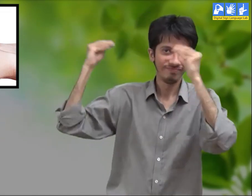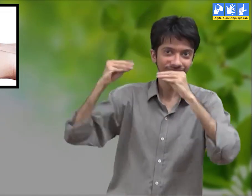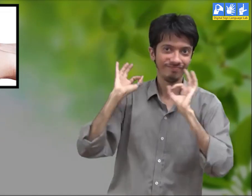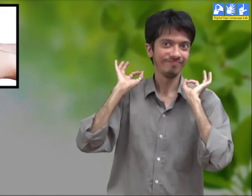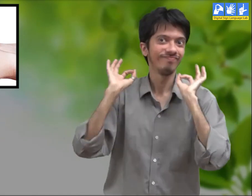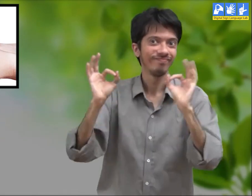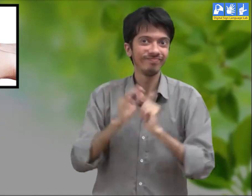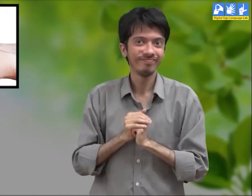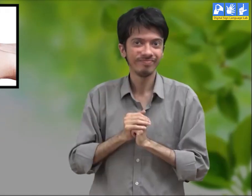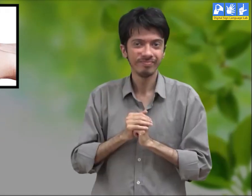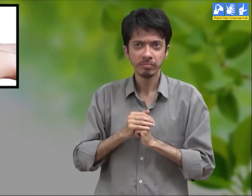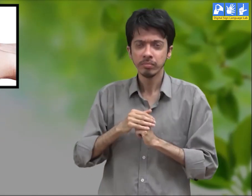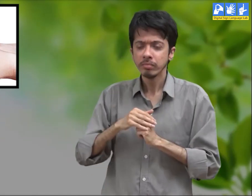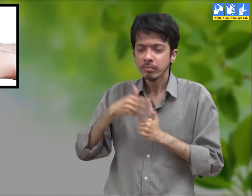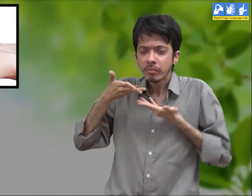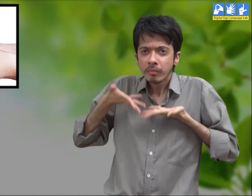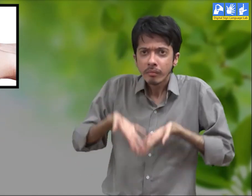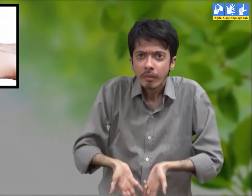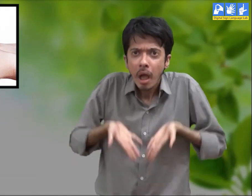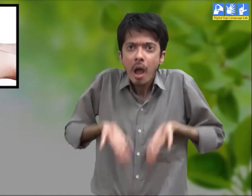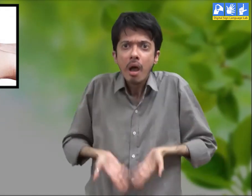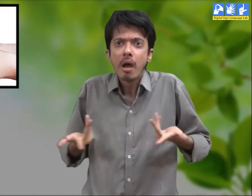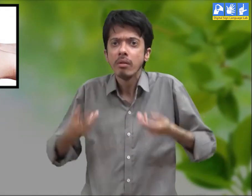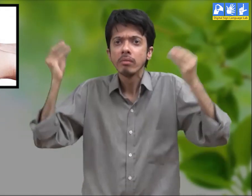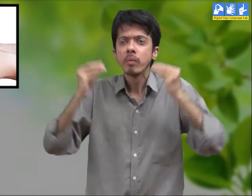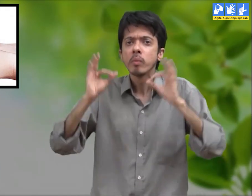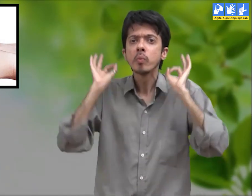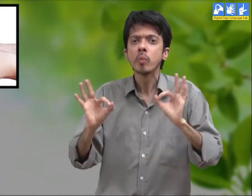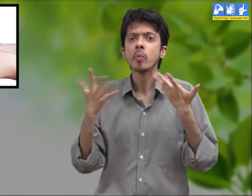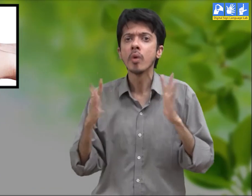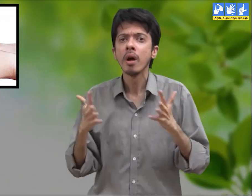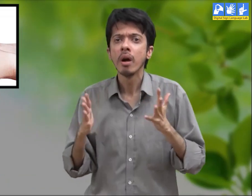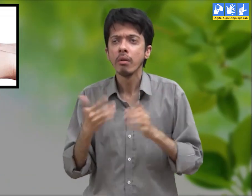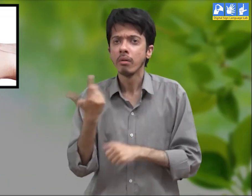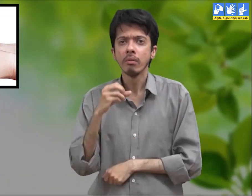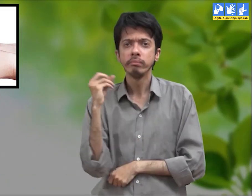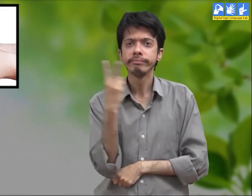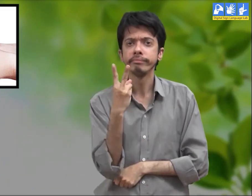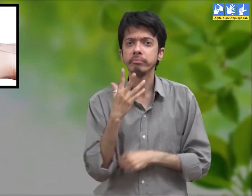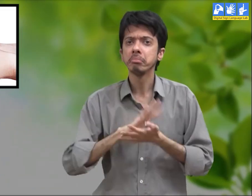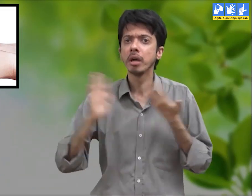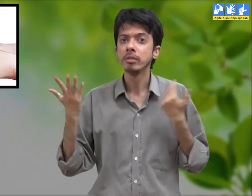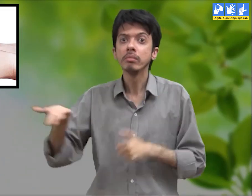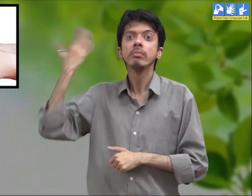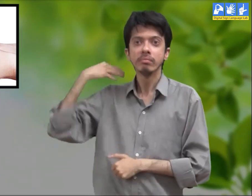or september. But today due to environmental imbalance the amount of rainfall is less in many